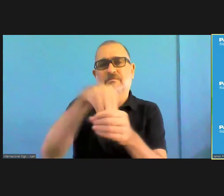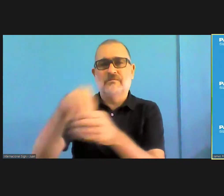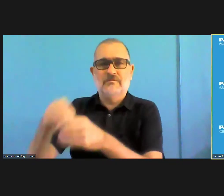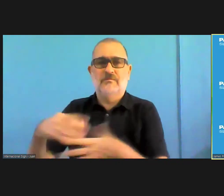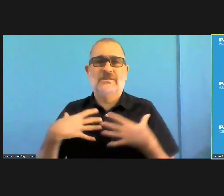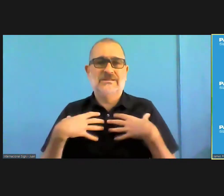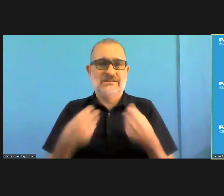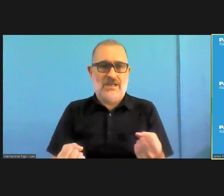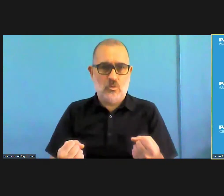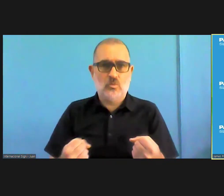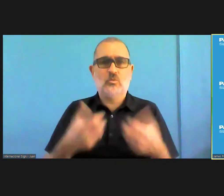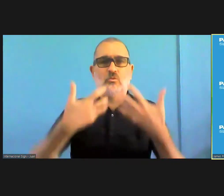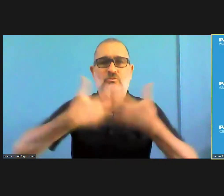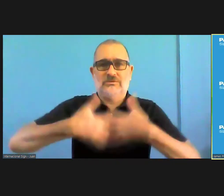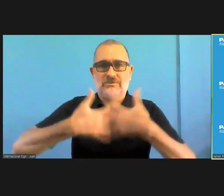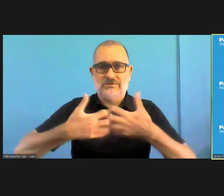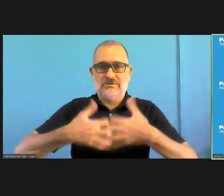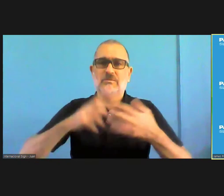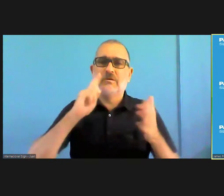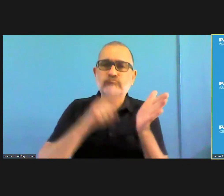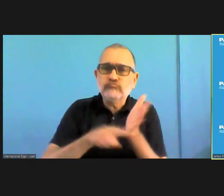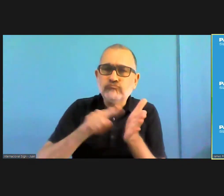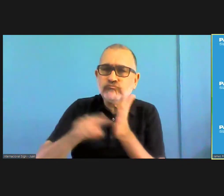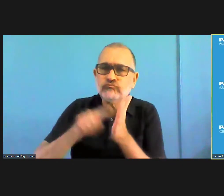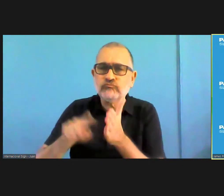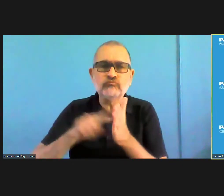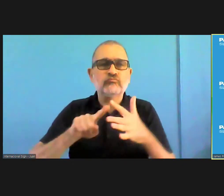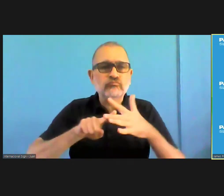A strong first level of care can also assist in the rapid